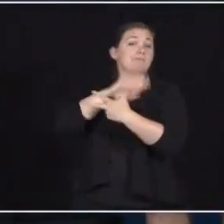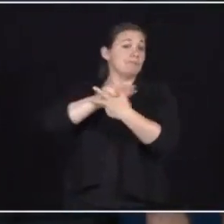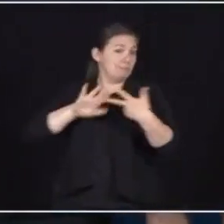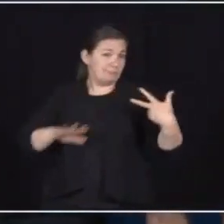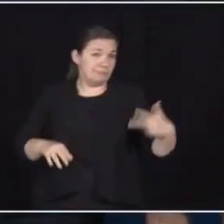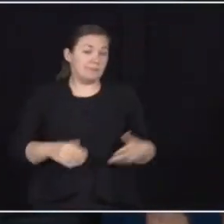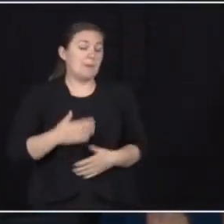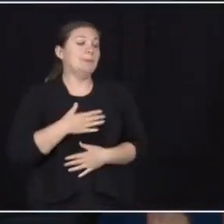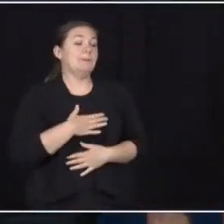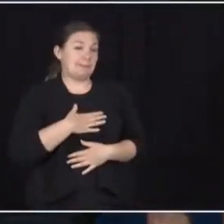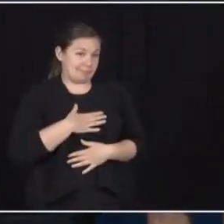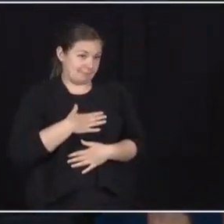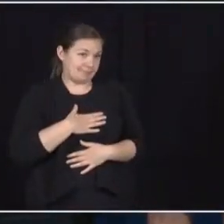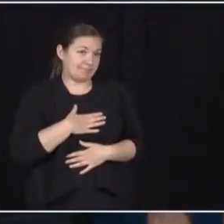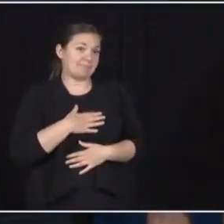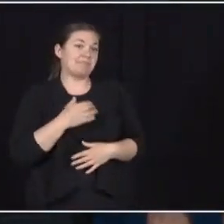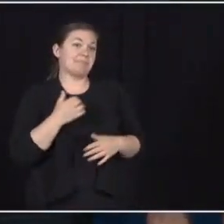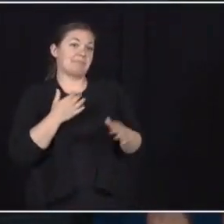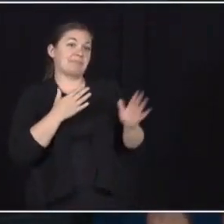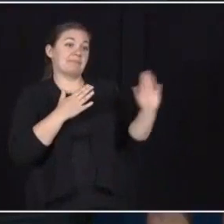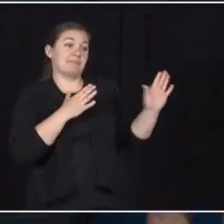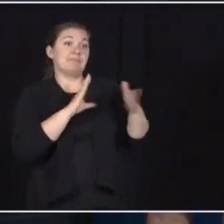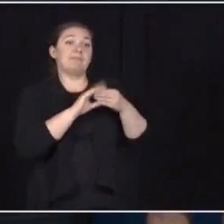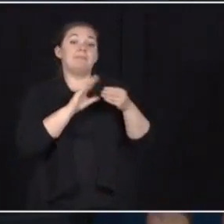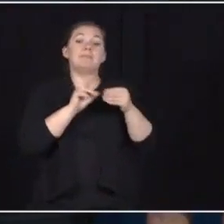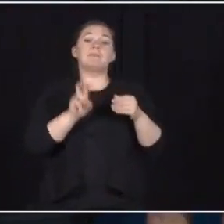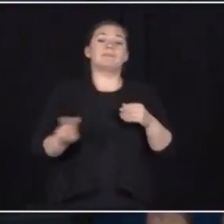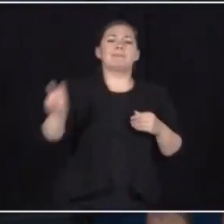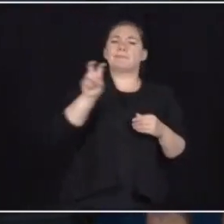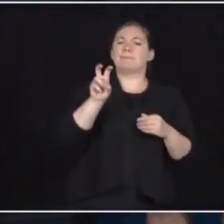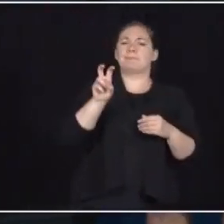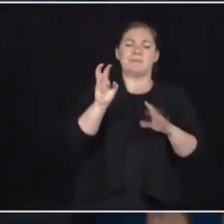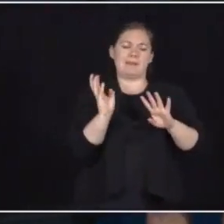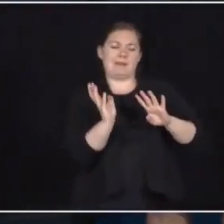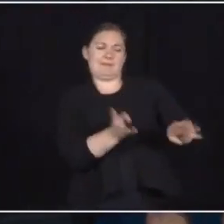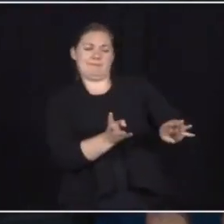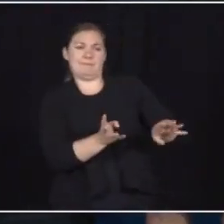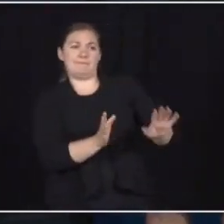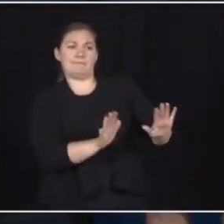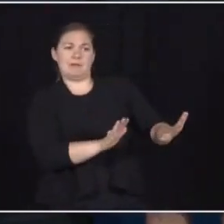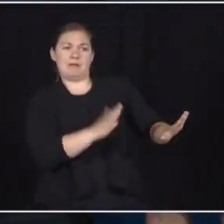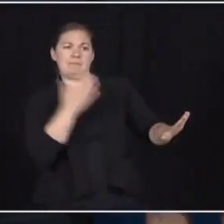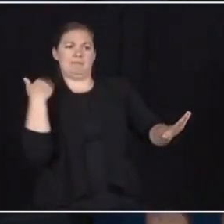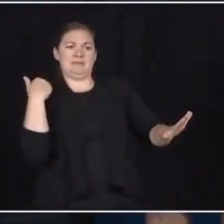With respect, I believe the tourism aspect to minister McLeod to answer. But I can tell you, the premier hit